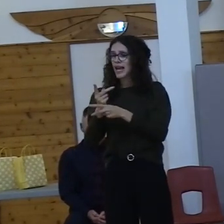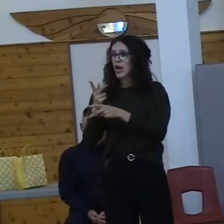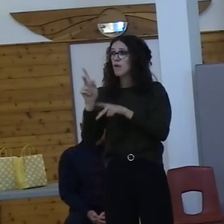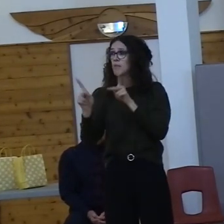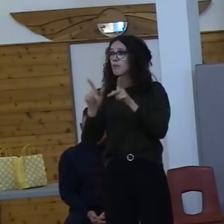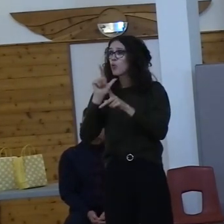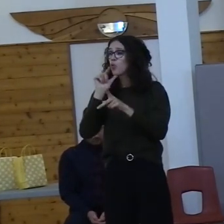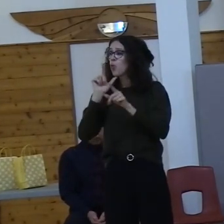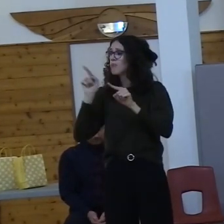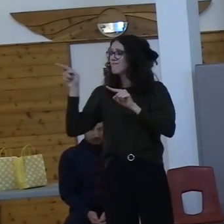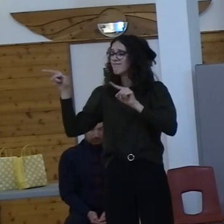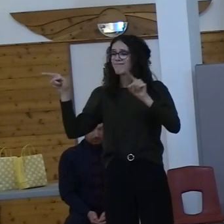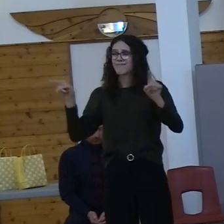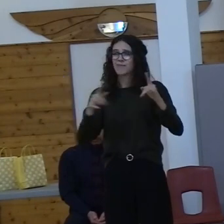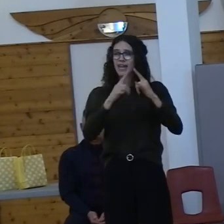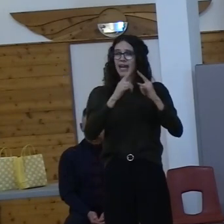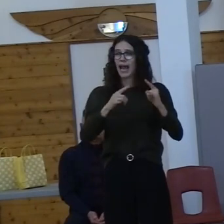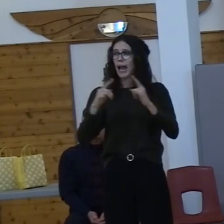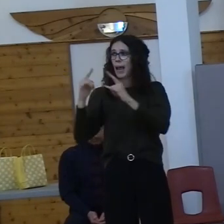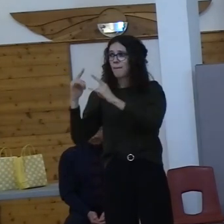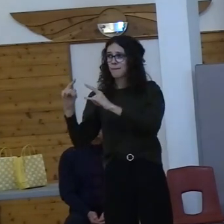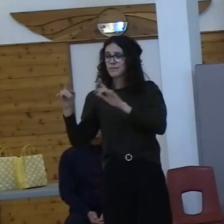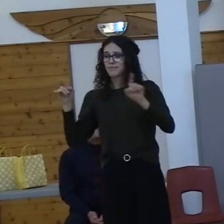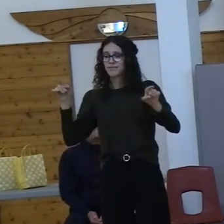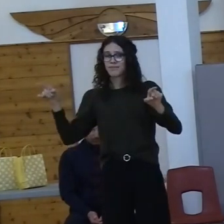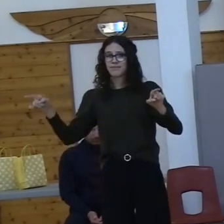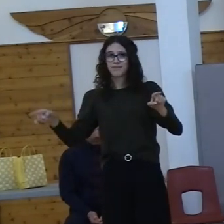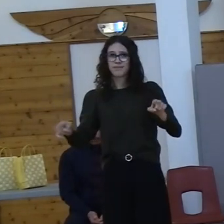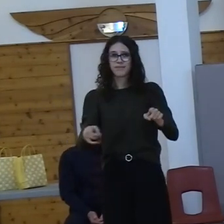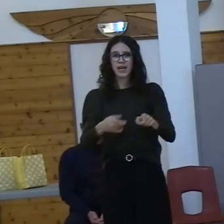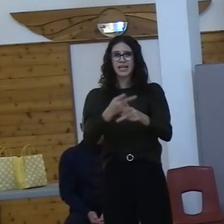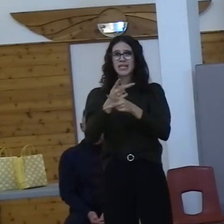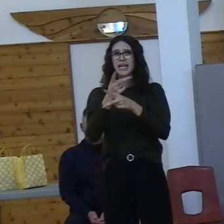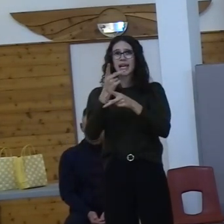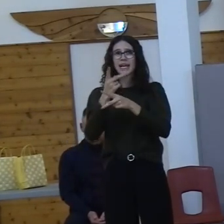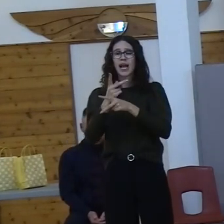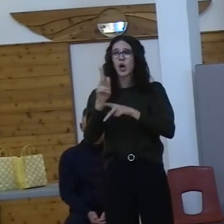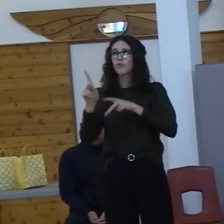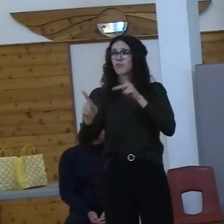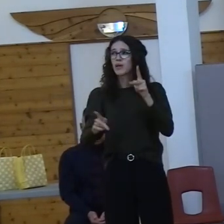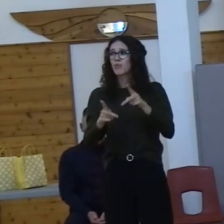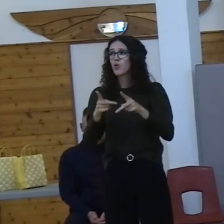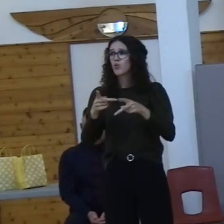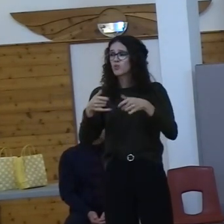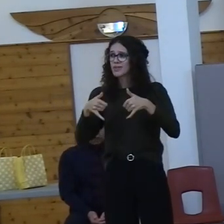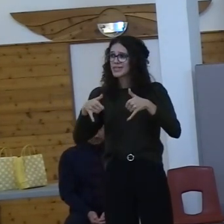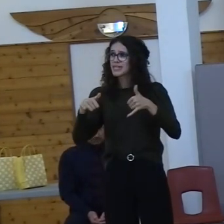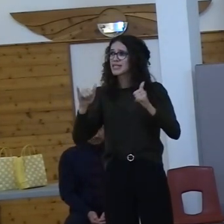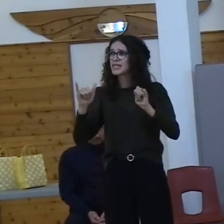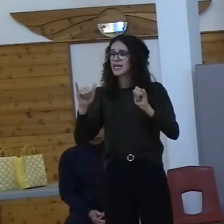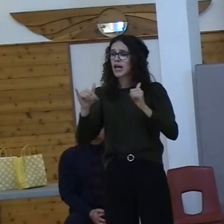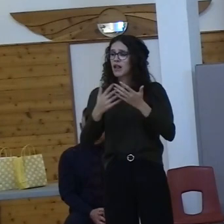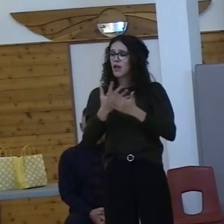Take care of our relatives who we haven't brought home yet.